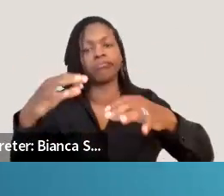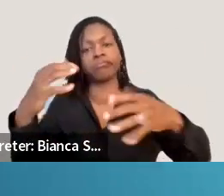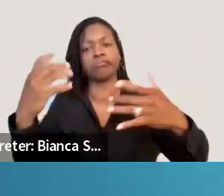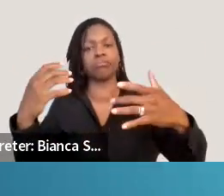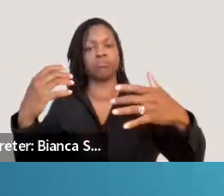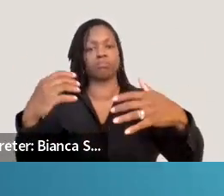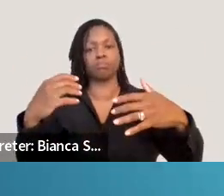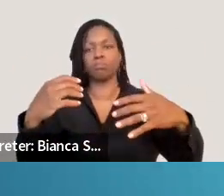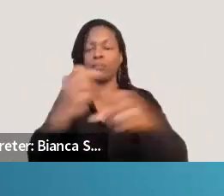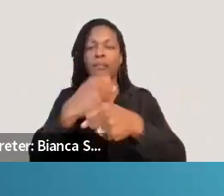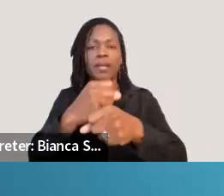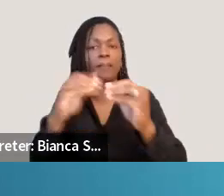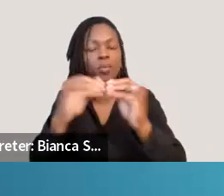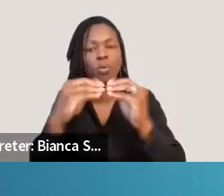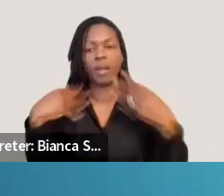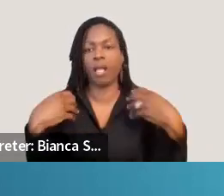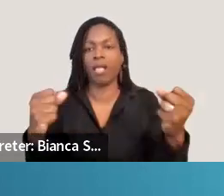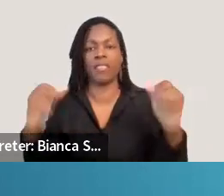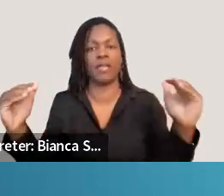If you're interested in staying updated. Please text, we'll drop this in the chat as well.